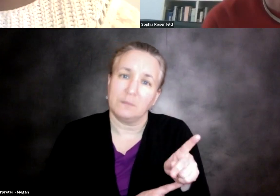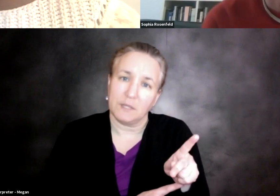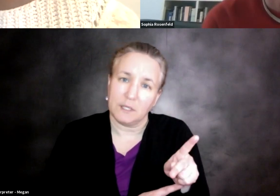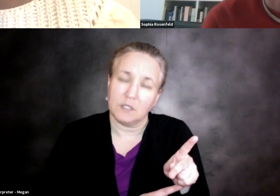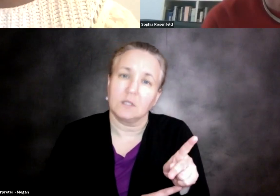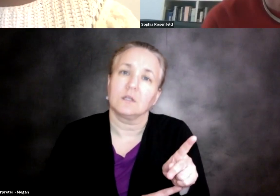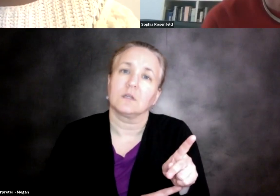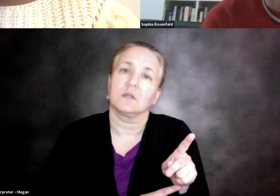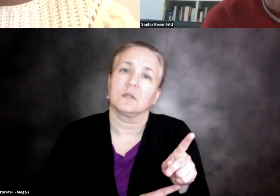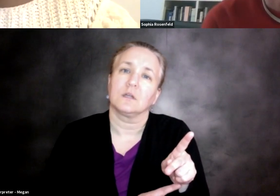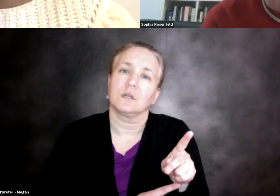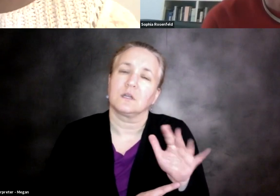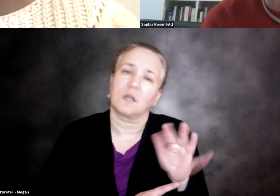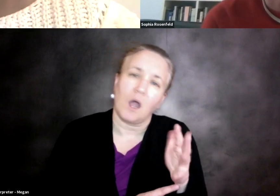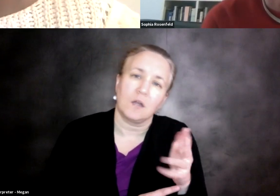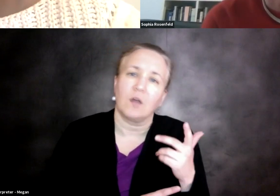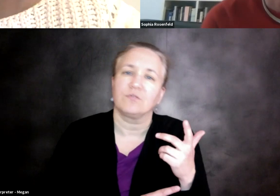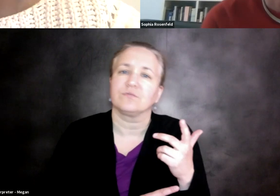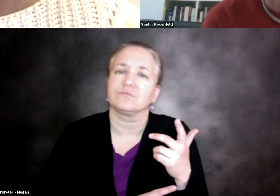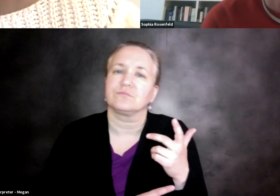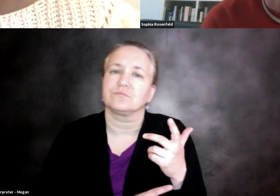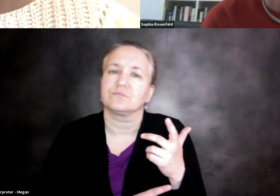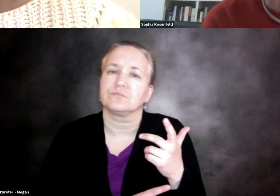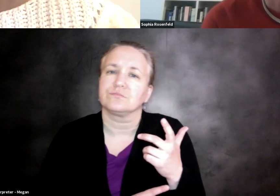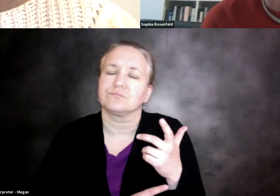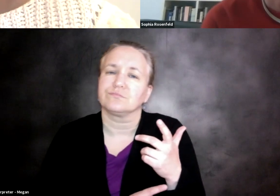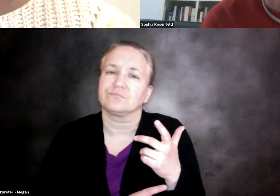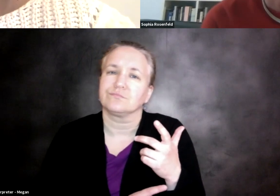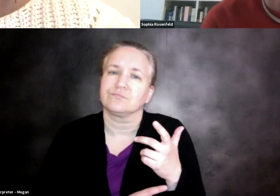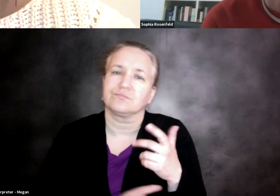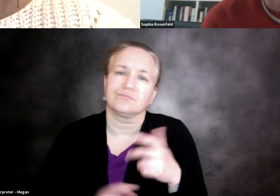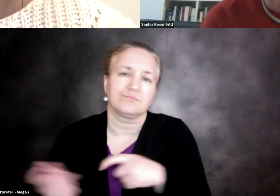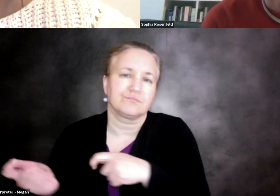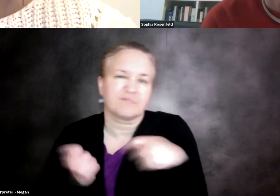apprenticeship commandeered their labor, allows for commandeering their labor.